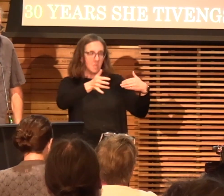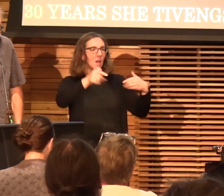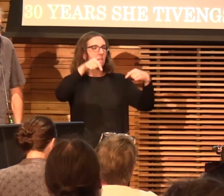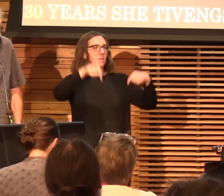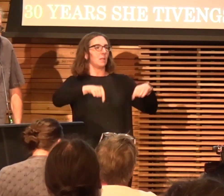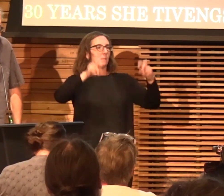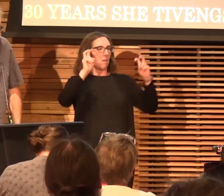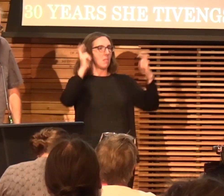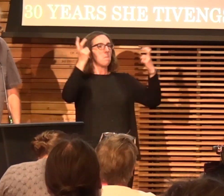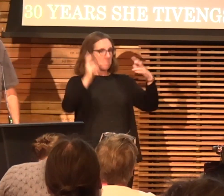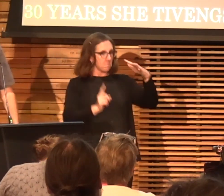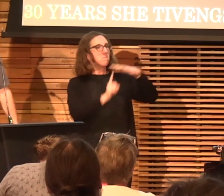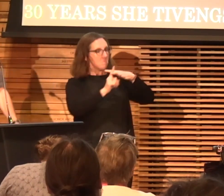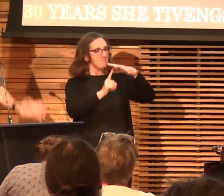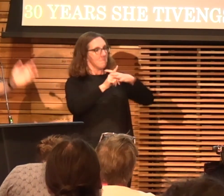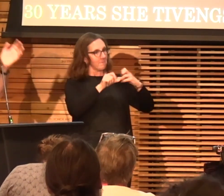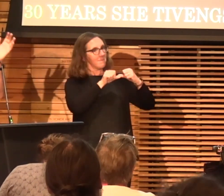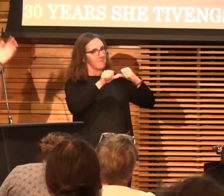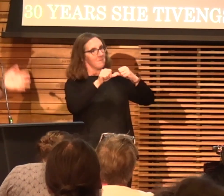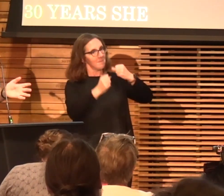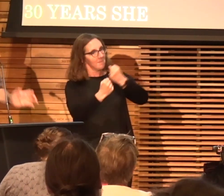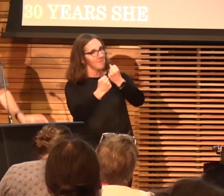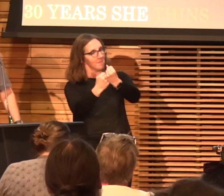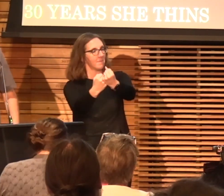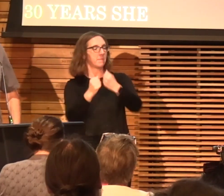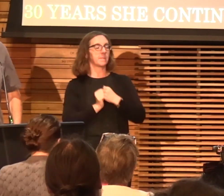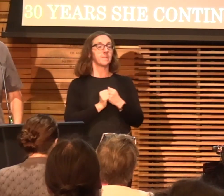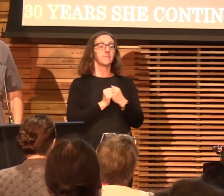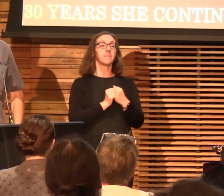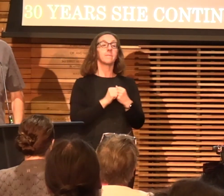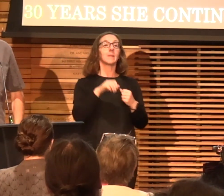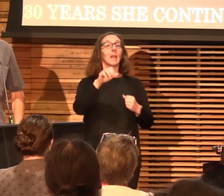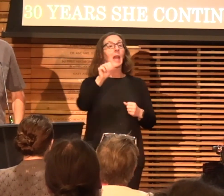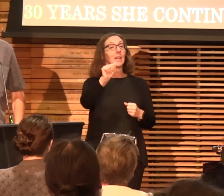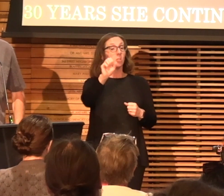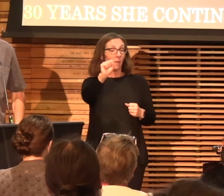And Annie Sullivan dies in 1936.